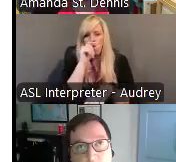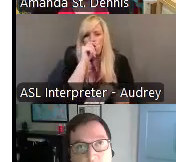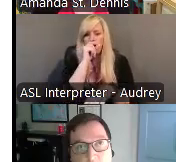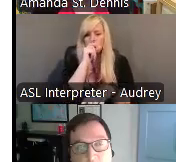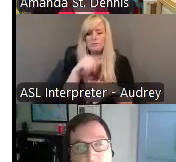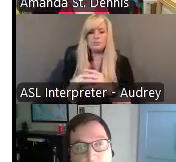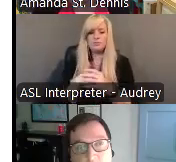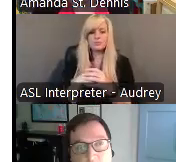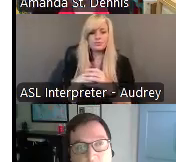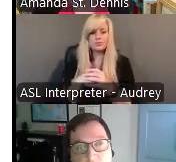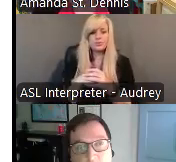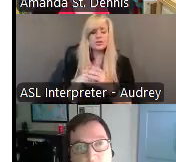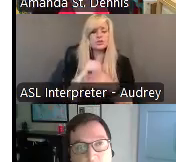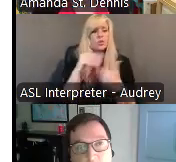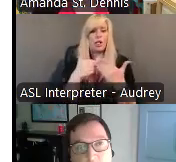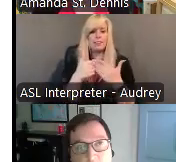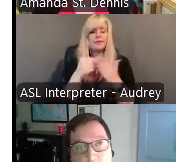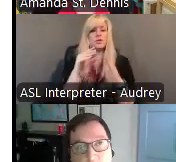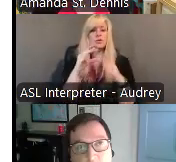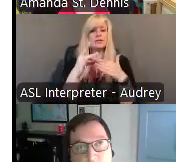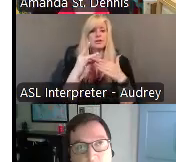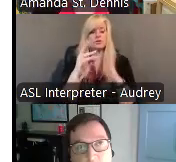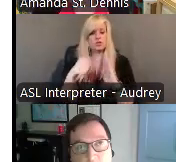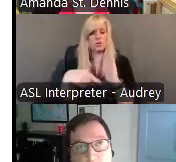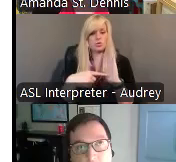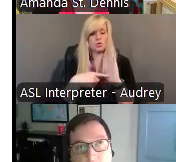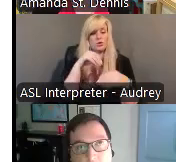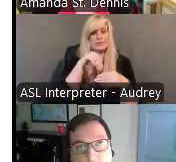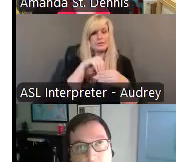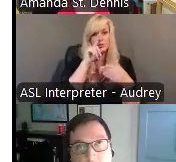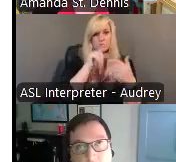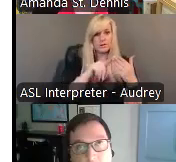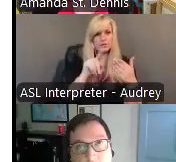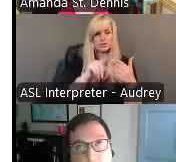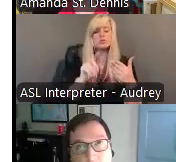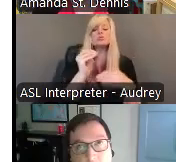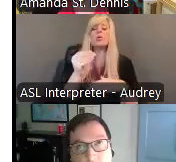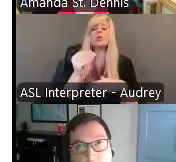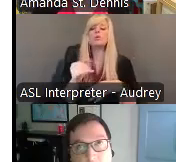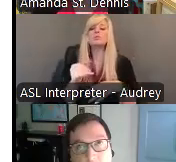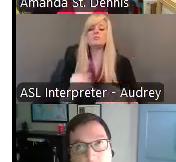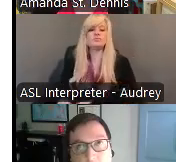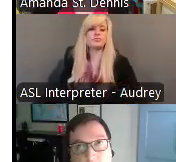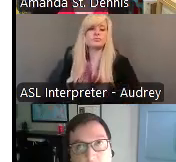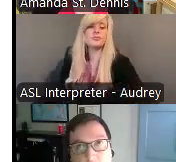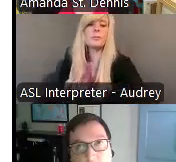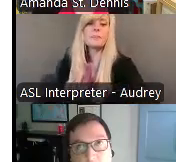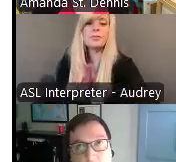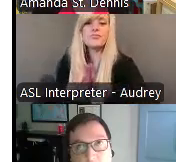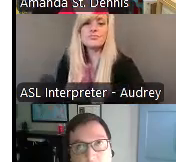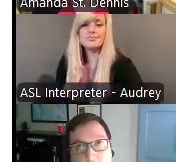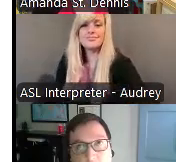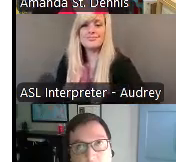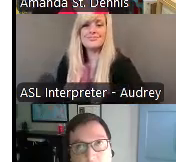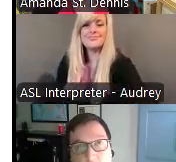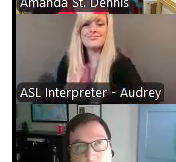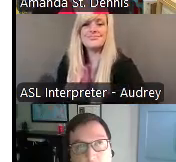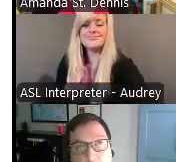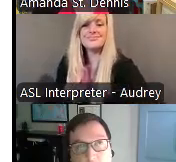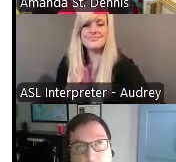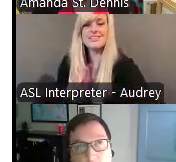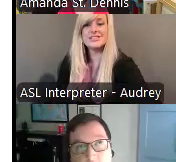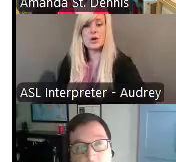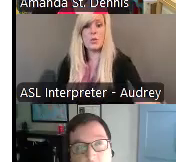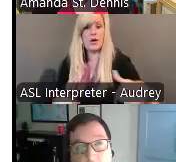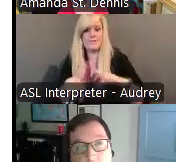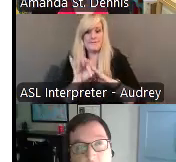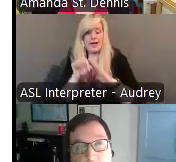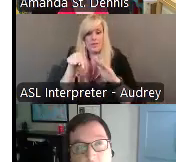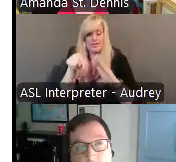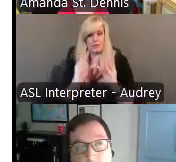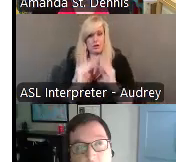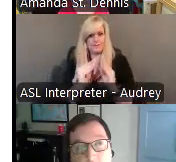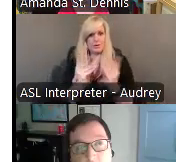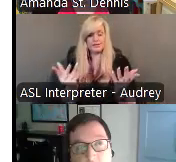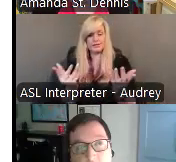leadership roles within research. Case in point, so I found this conference. I gathered myself,